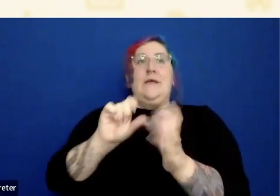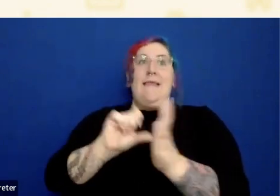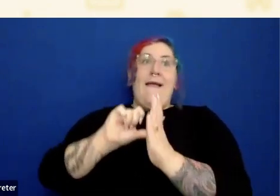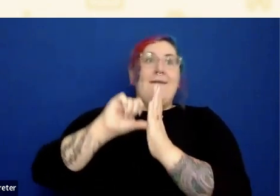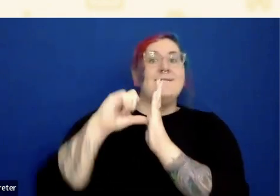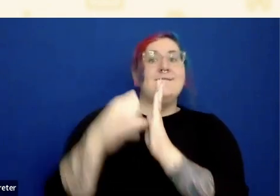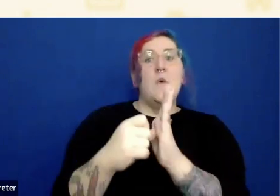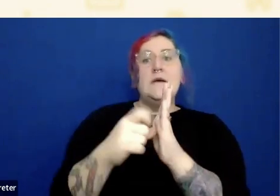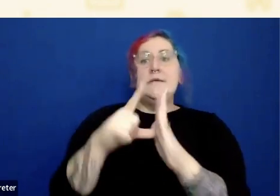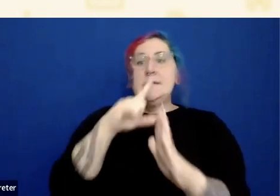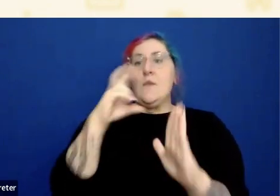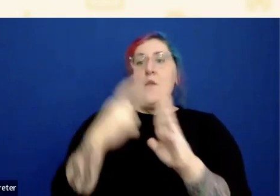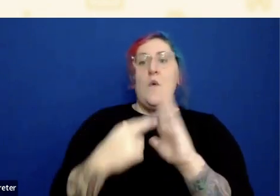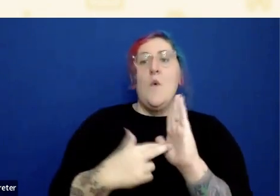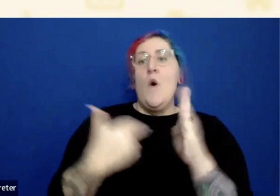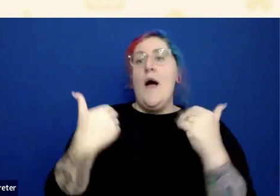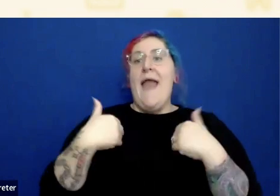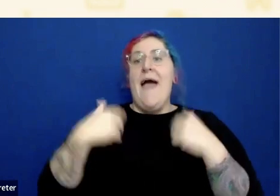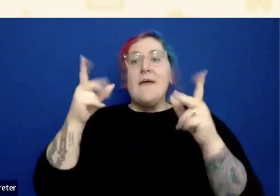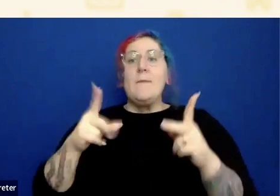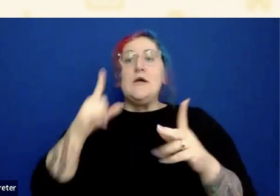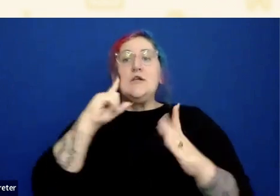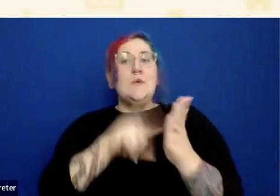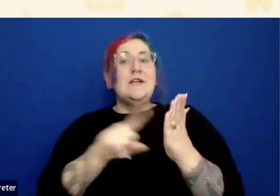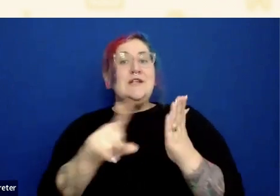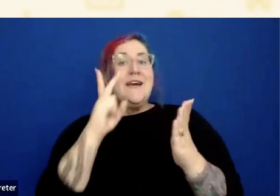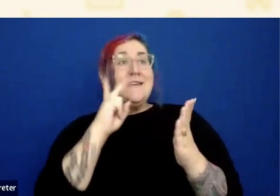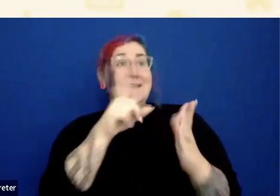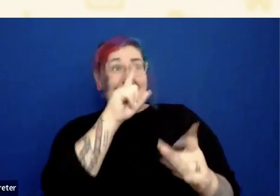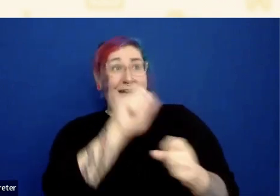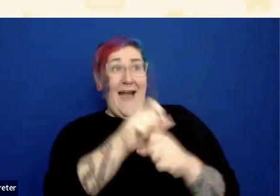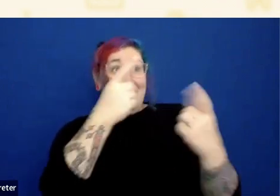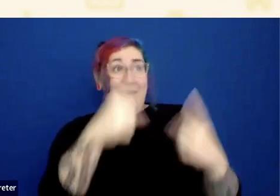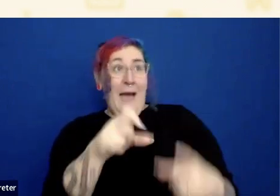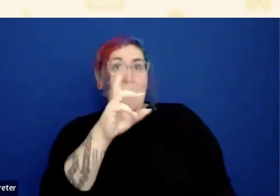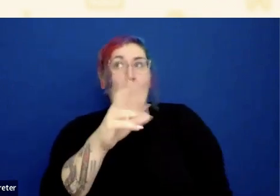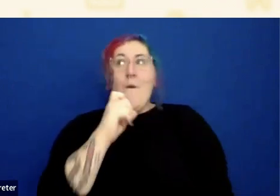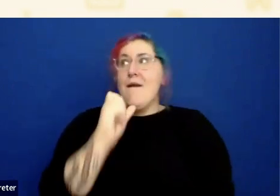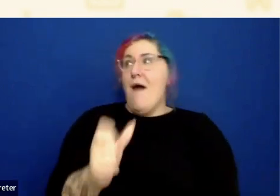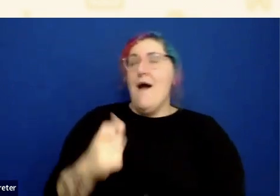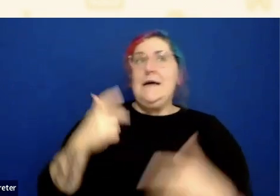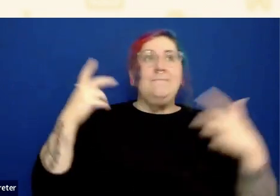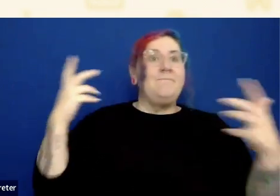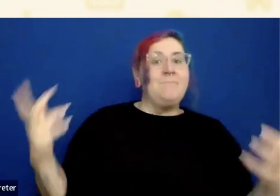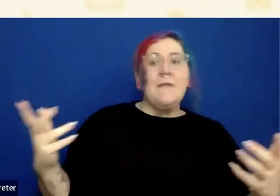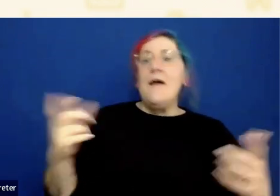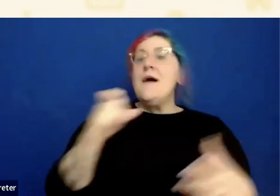and make sure it's actually happening. There's just not enough expertise in the web development community